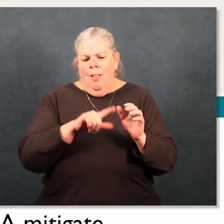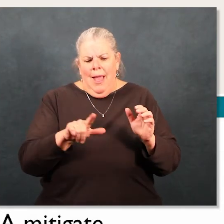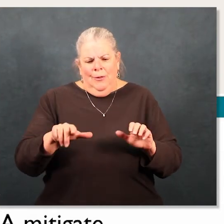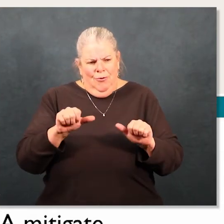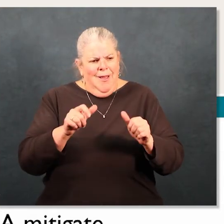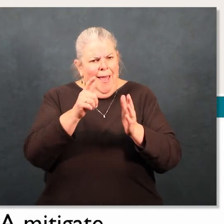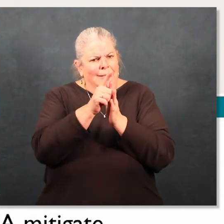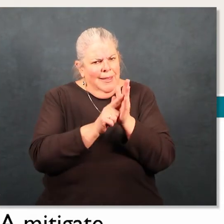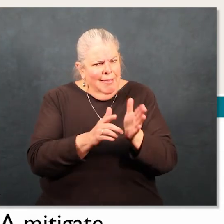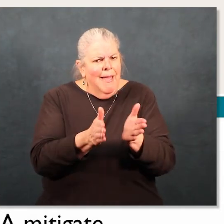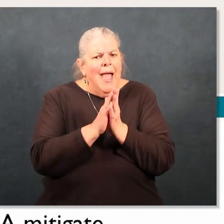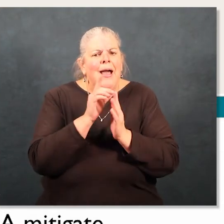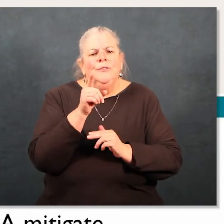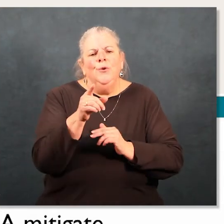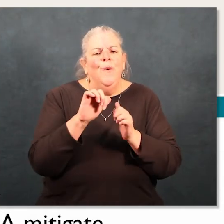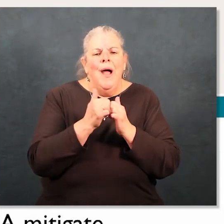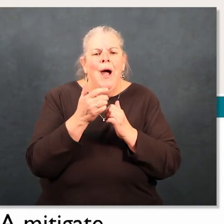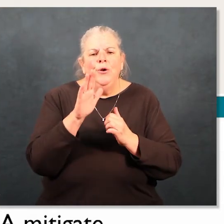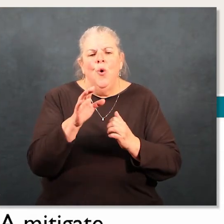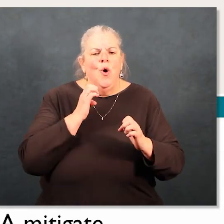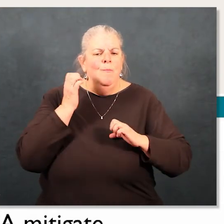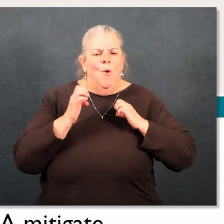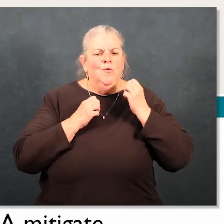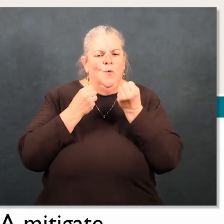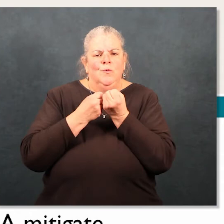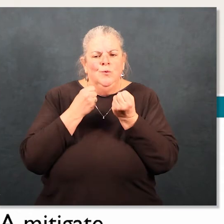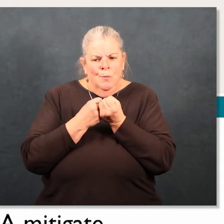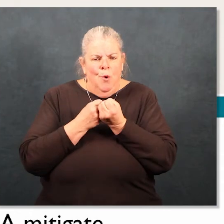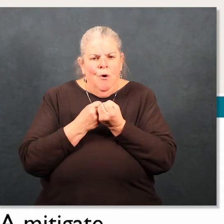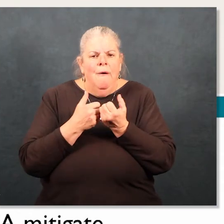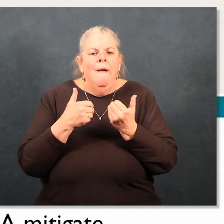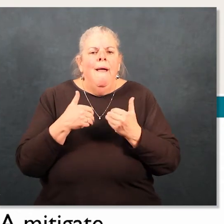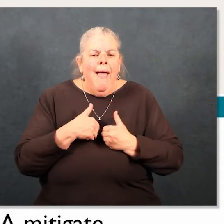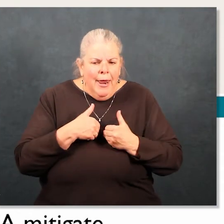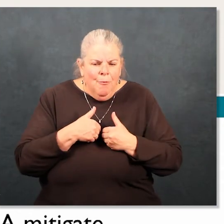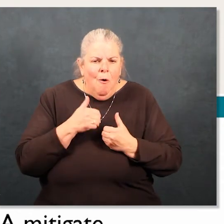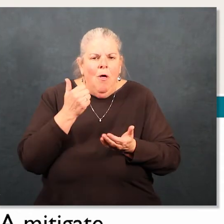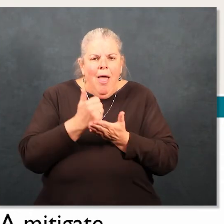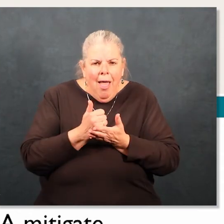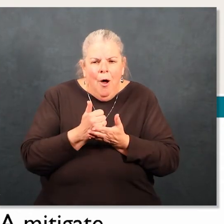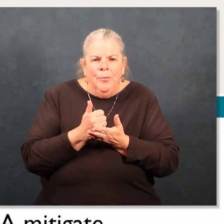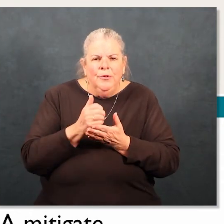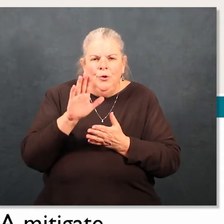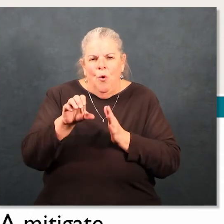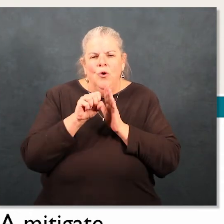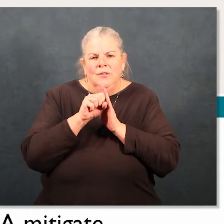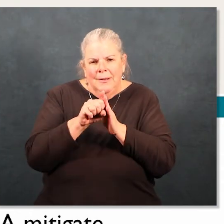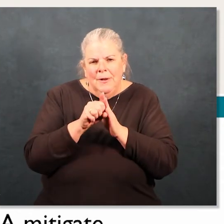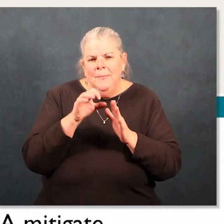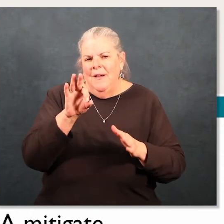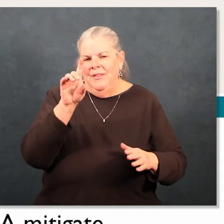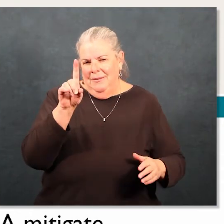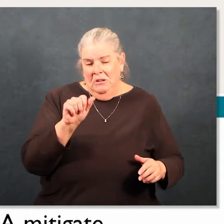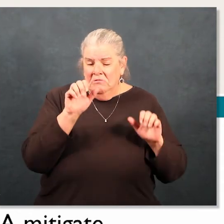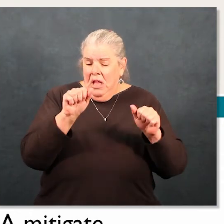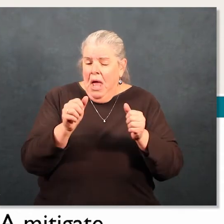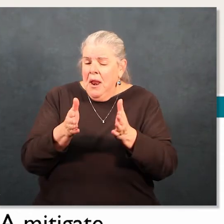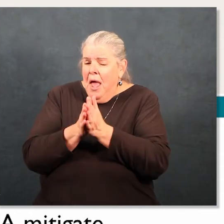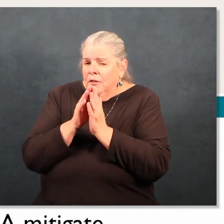how your emotional support animal helps the symptoms of your disability. So kinda teasing out the role